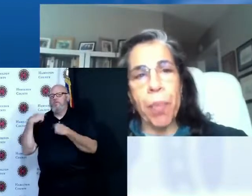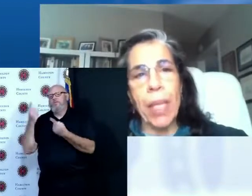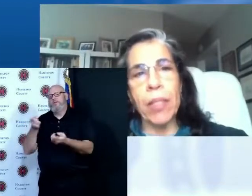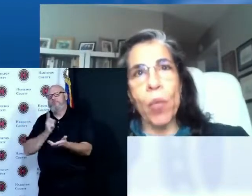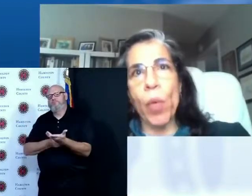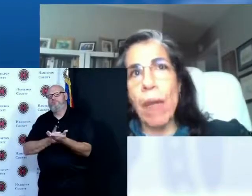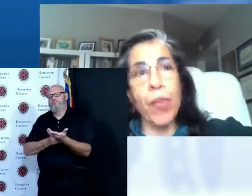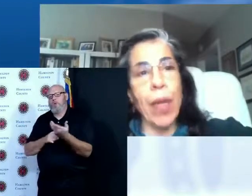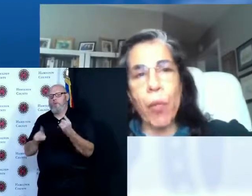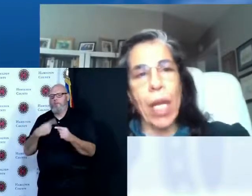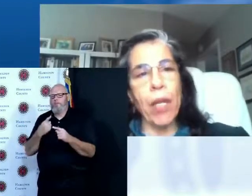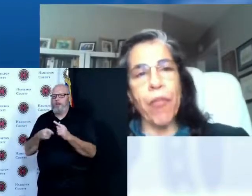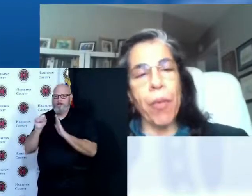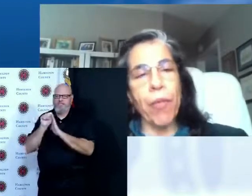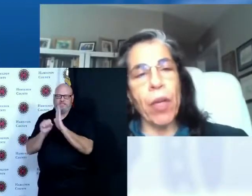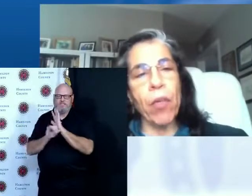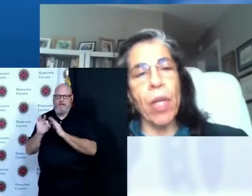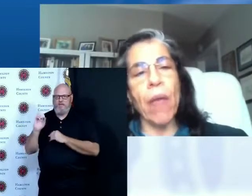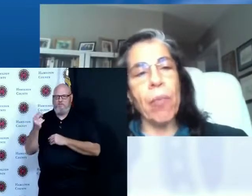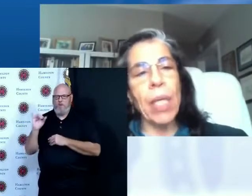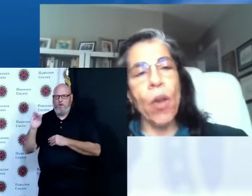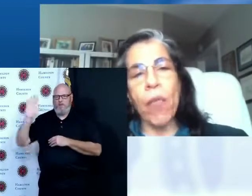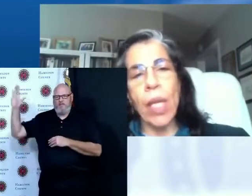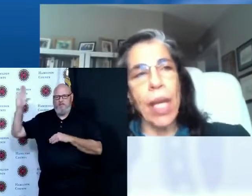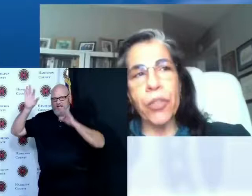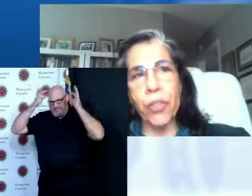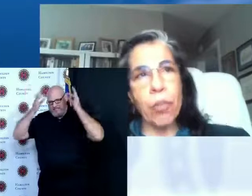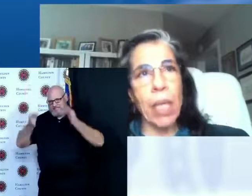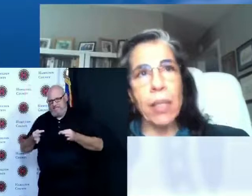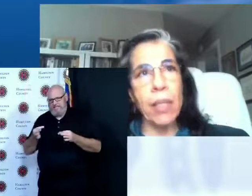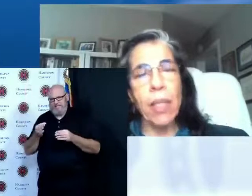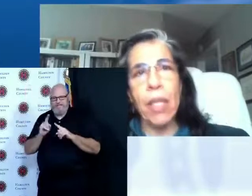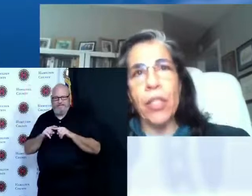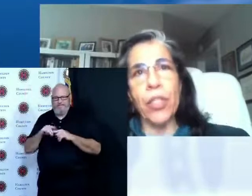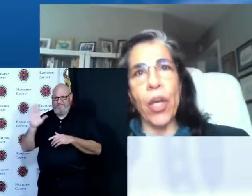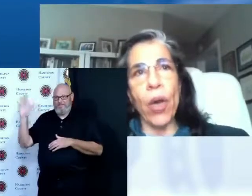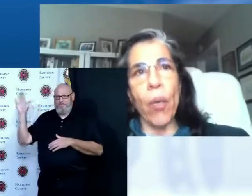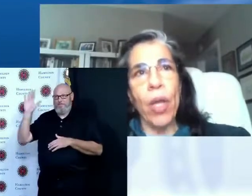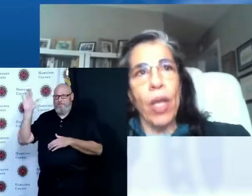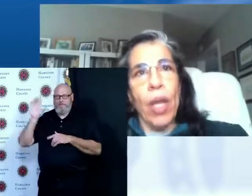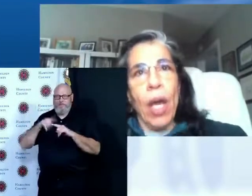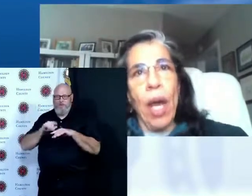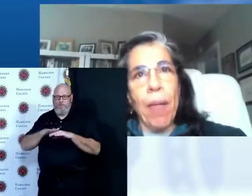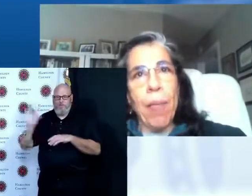were based on whatever they were getting from the federal government over the last two months so I